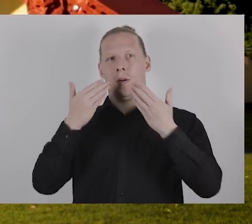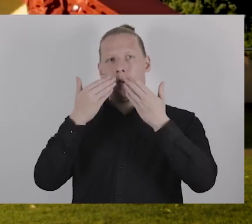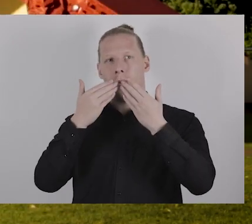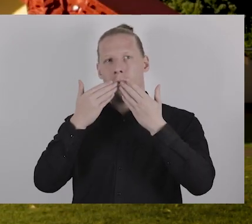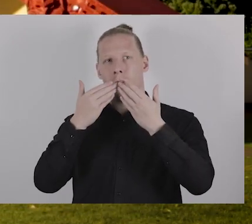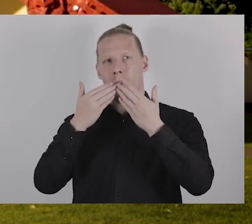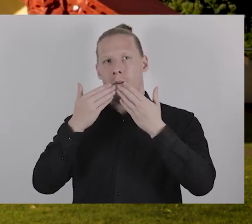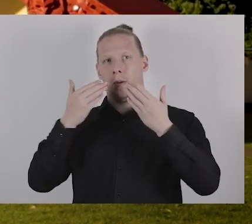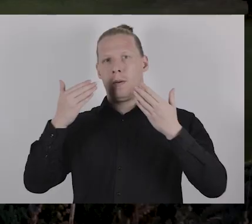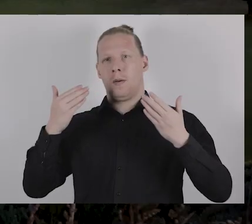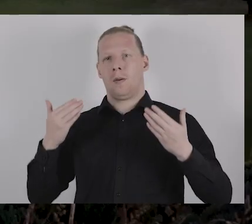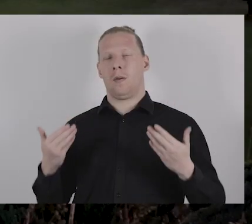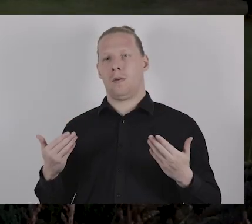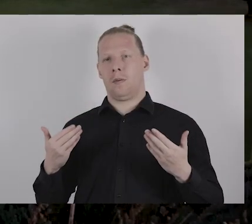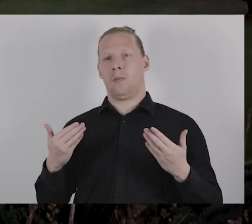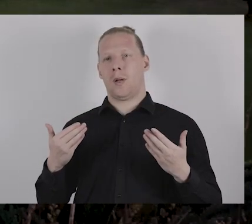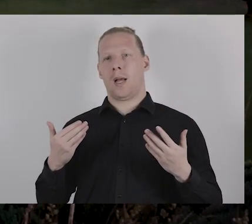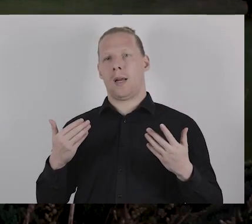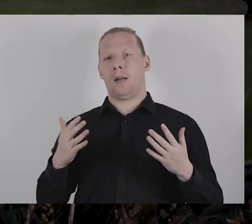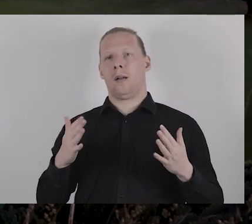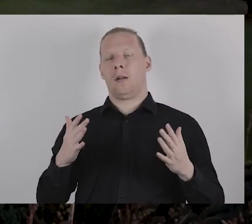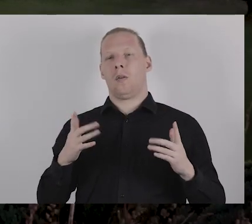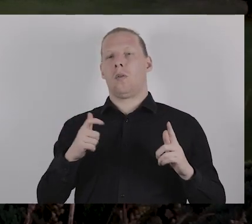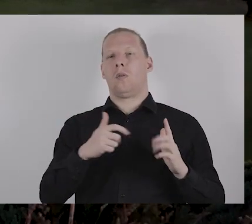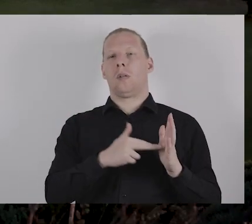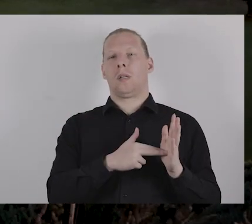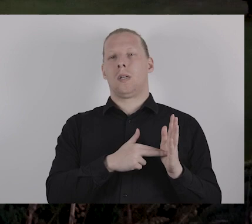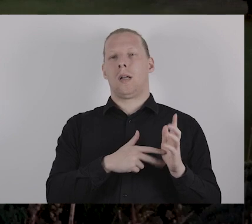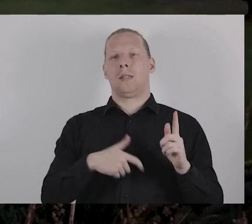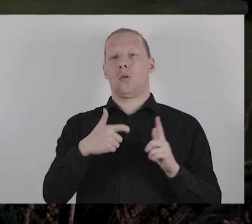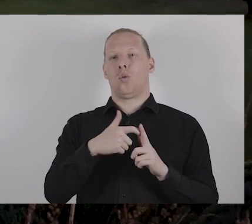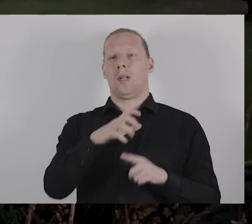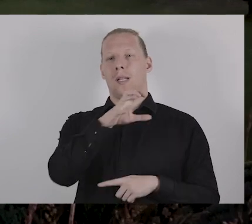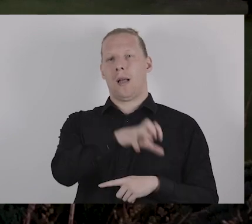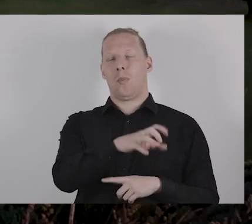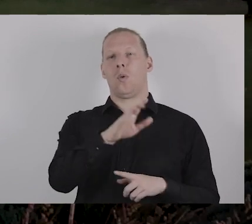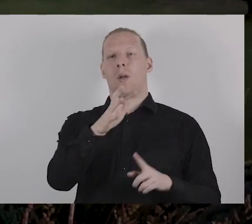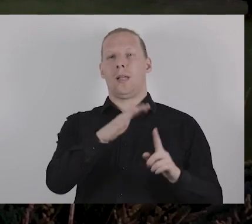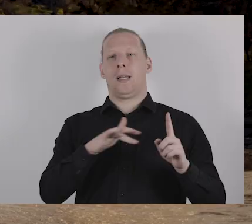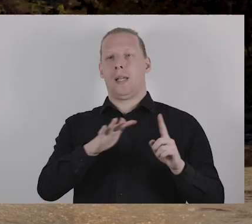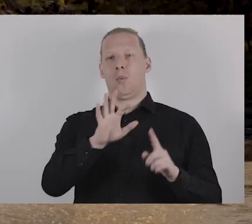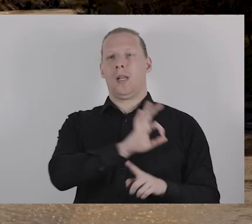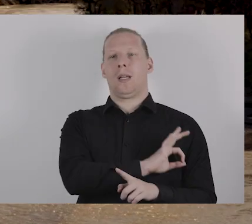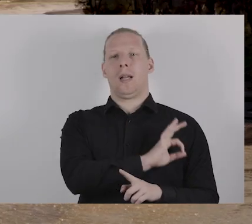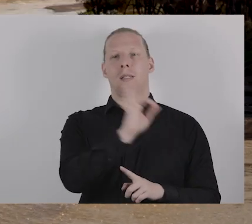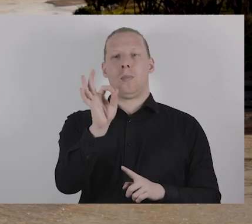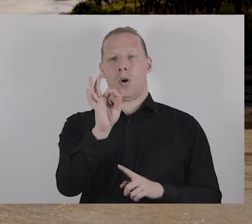ko Wahoterangi me Whitireia. Ko Ngāti Konohi te hapū. Ko Ngāti Porou te iwi...